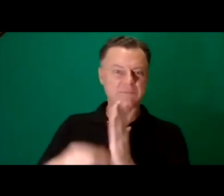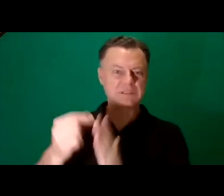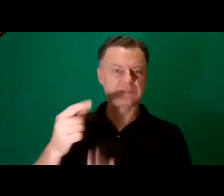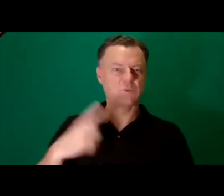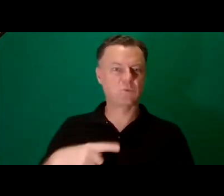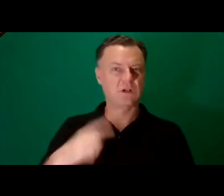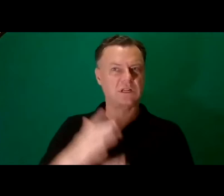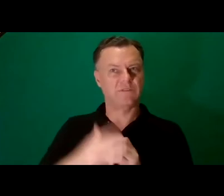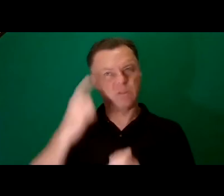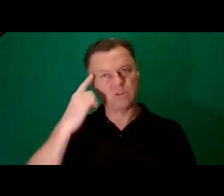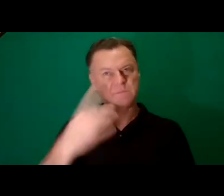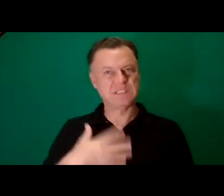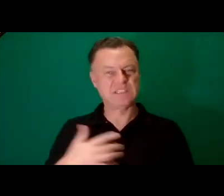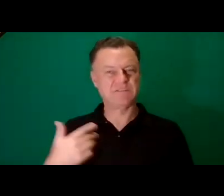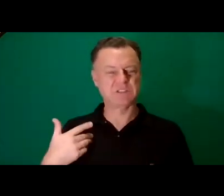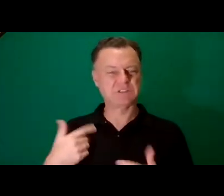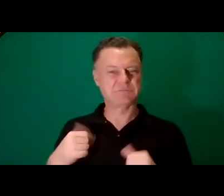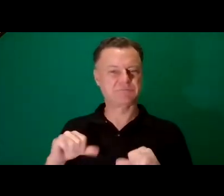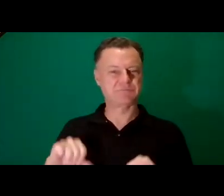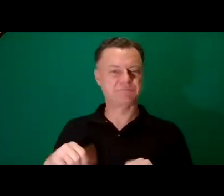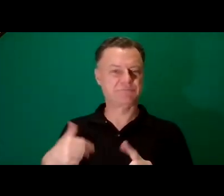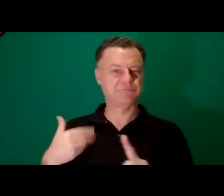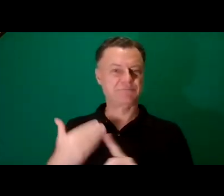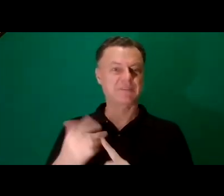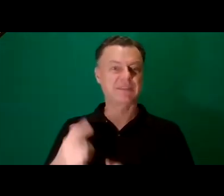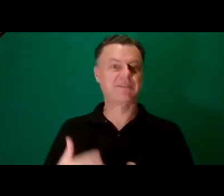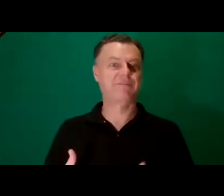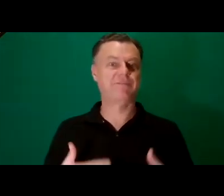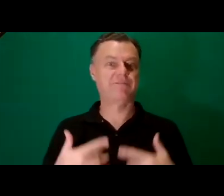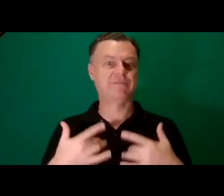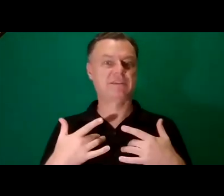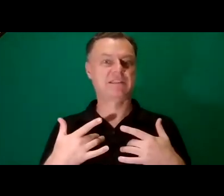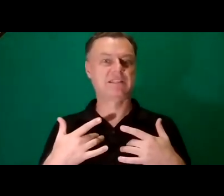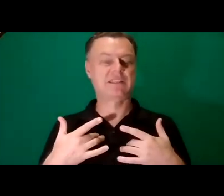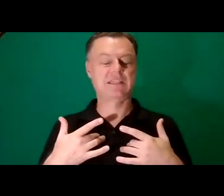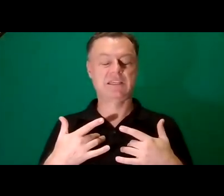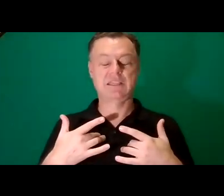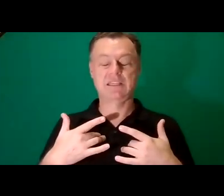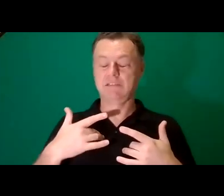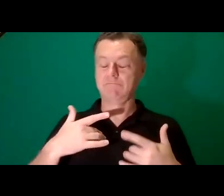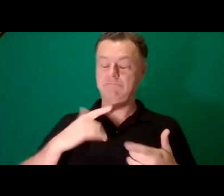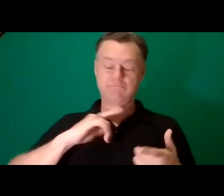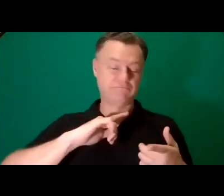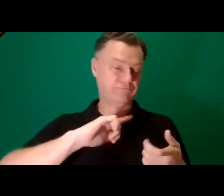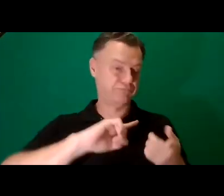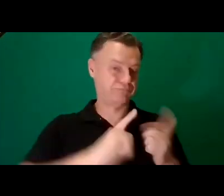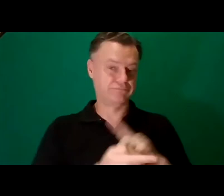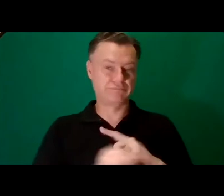And that feeling basically shifted my whole perspective but it also made